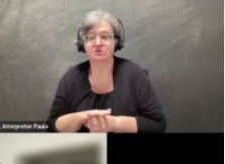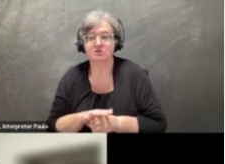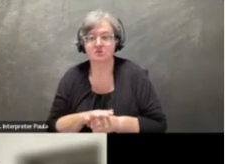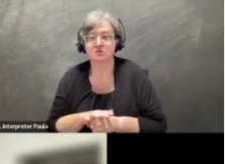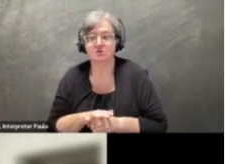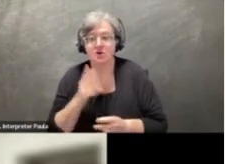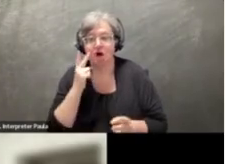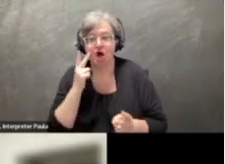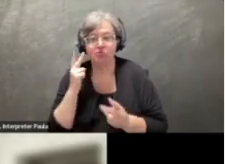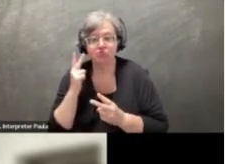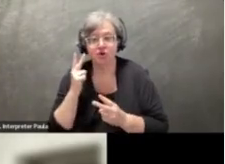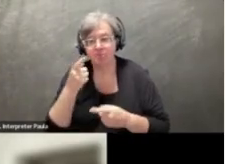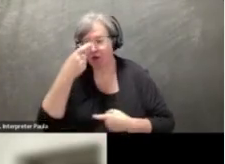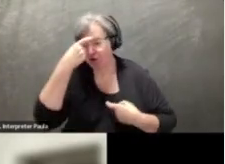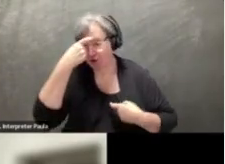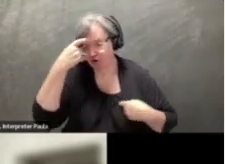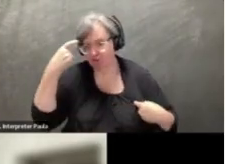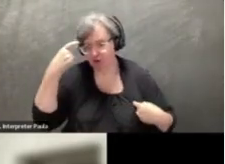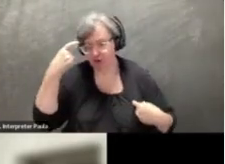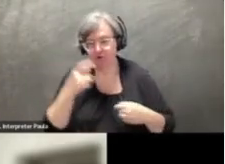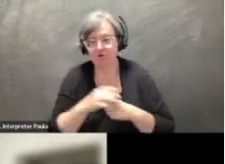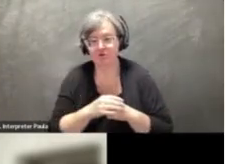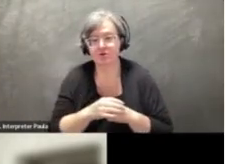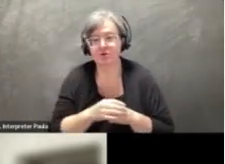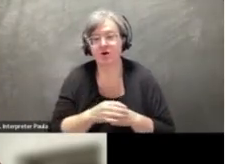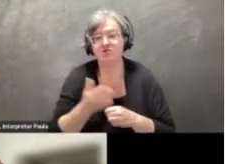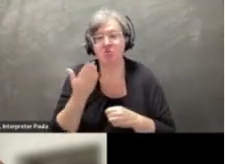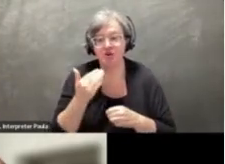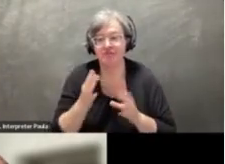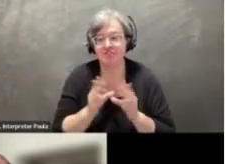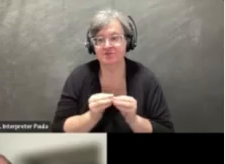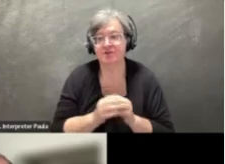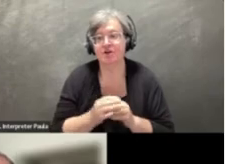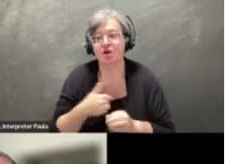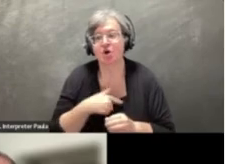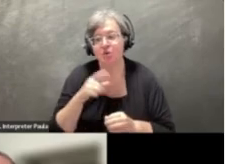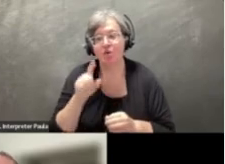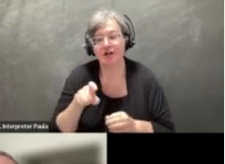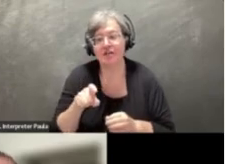trauma of the last meeting, and we need to be acknowledging that